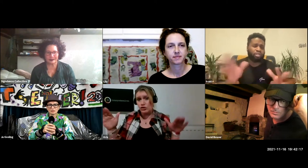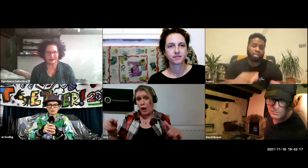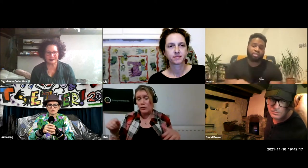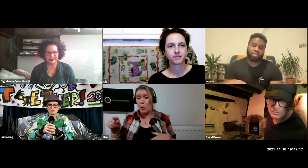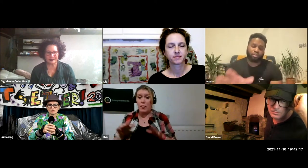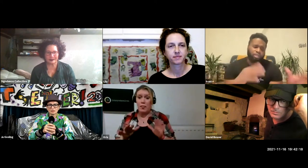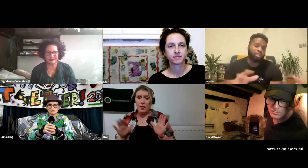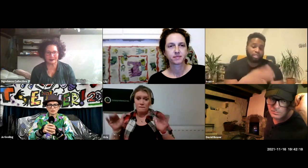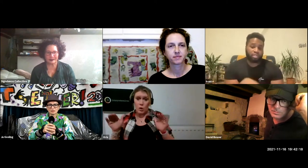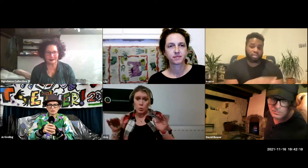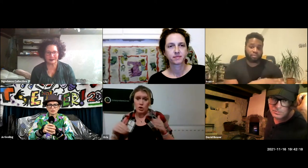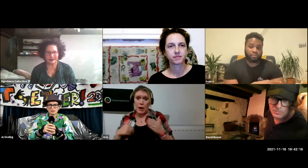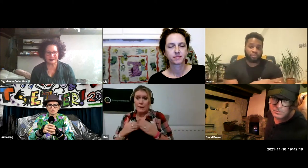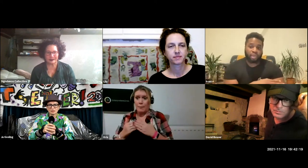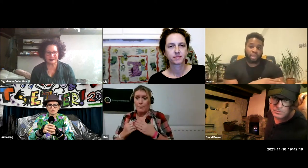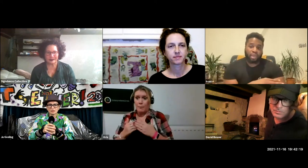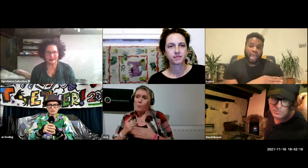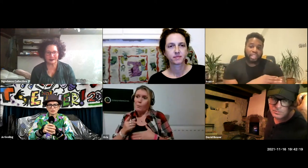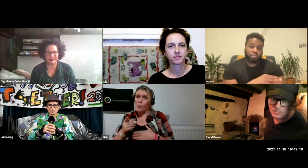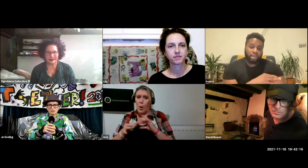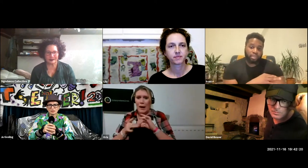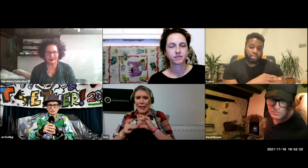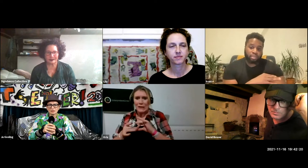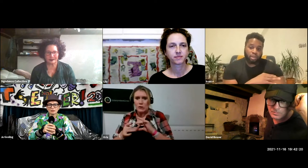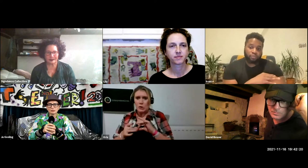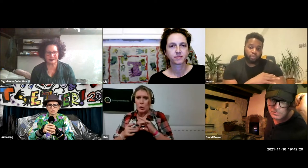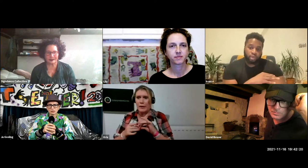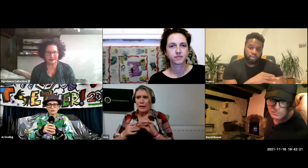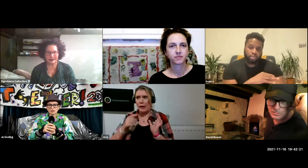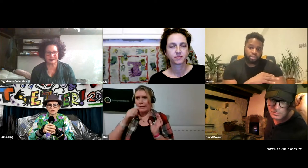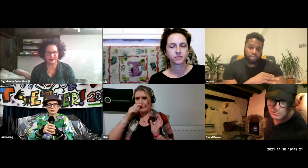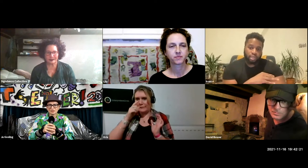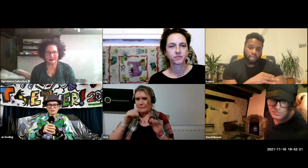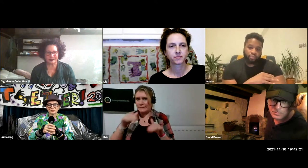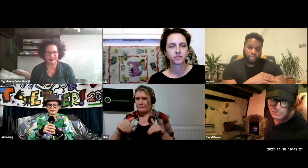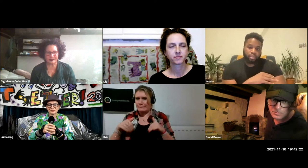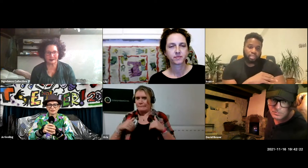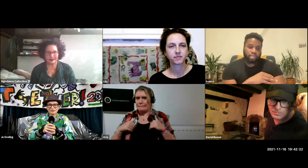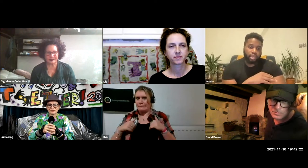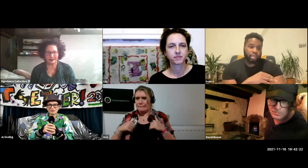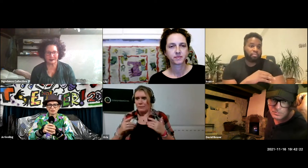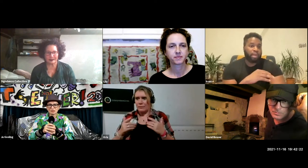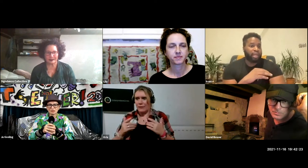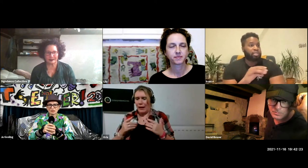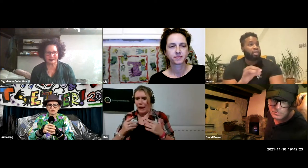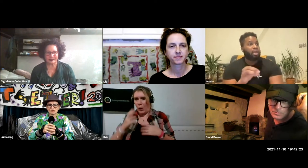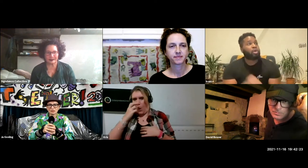is developed by having you talking about it.